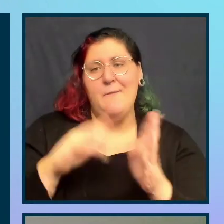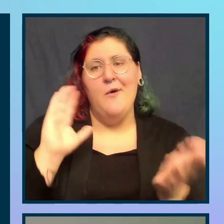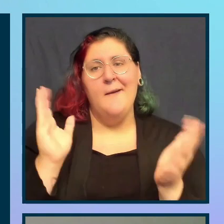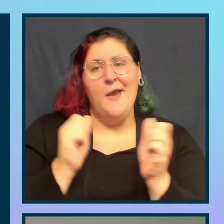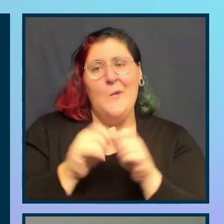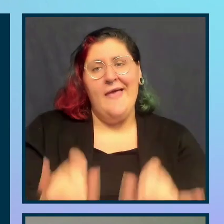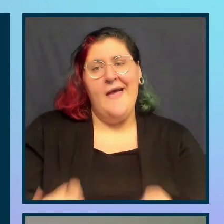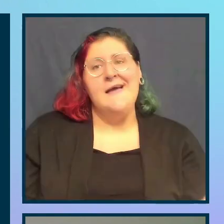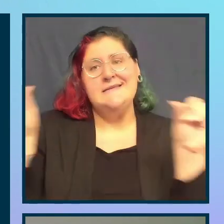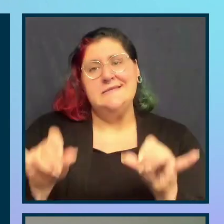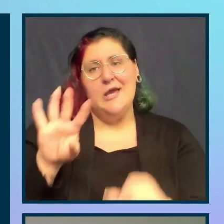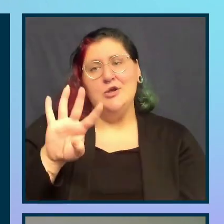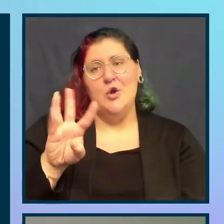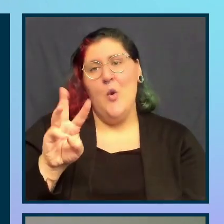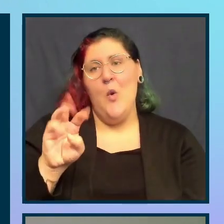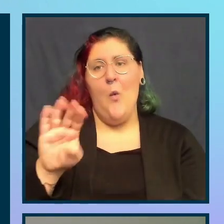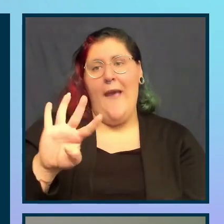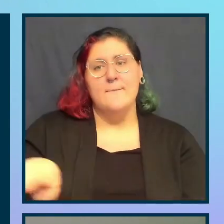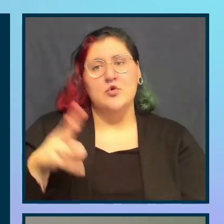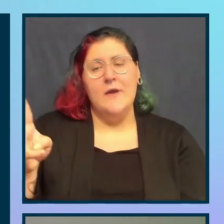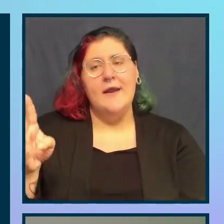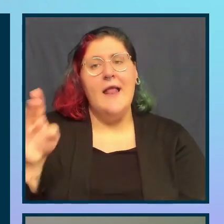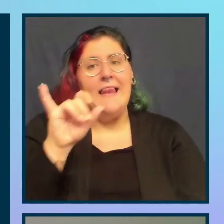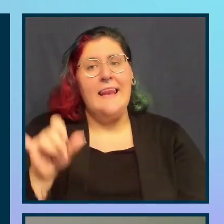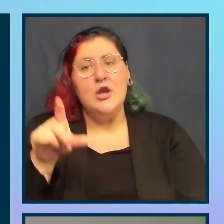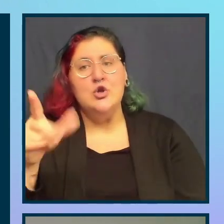that you're selecting an entire row, not just like, checking one cell.